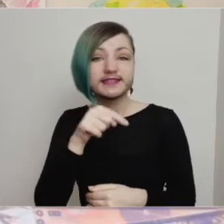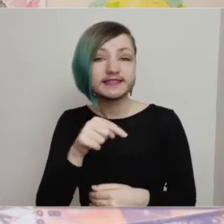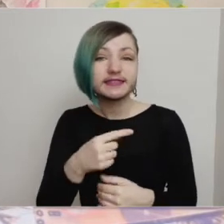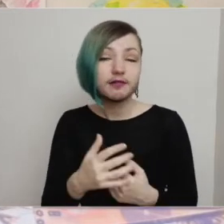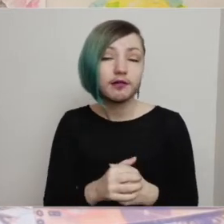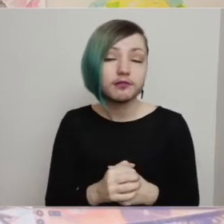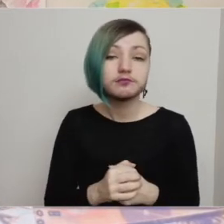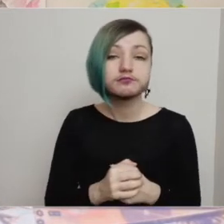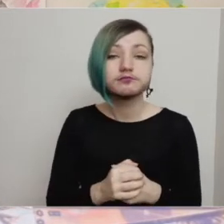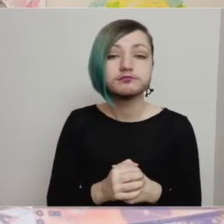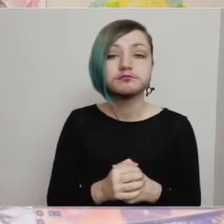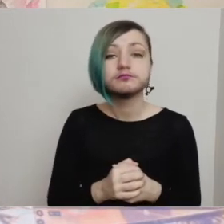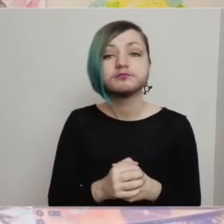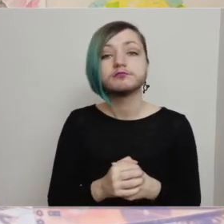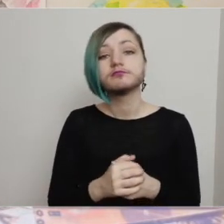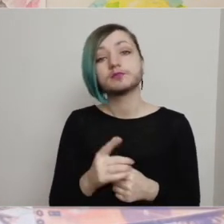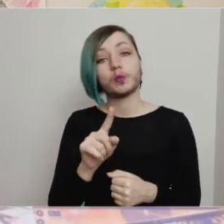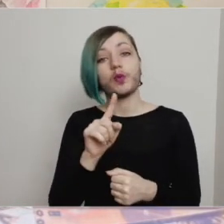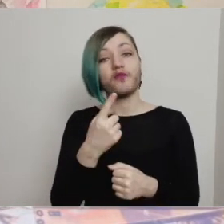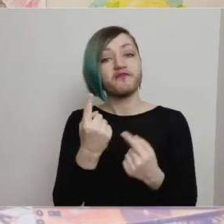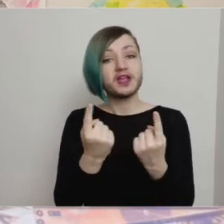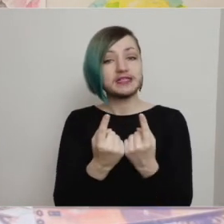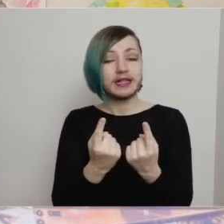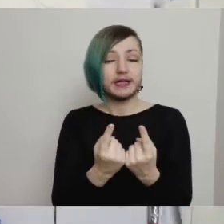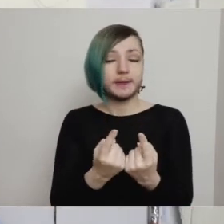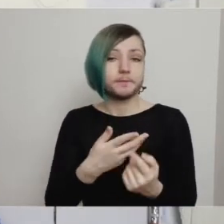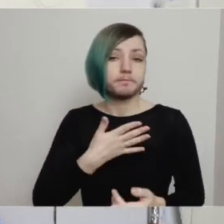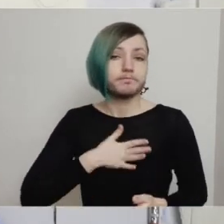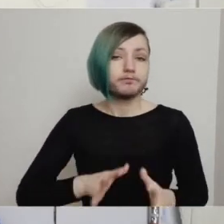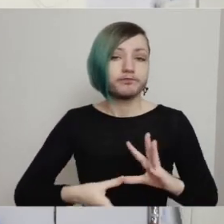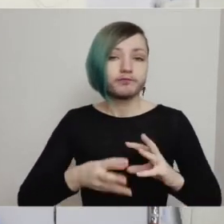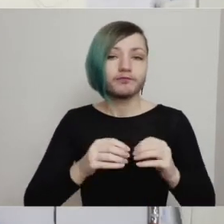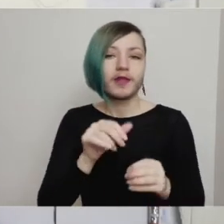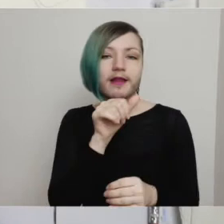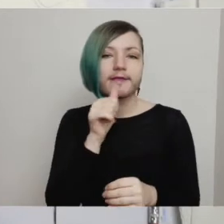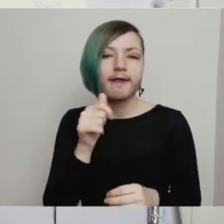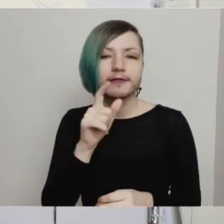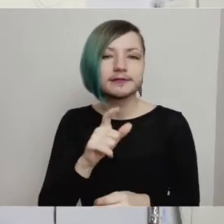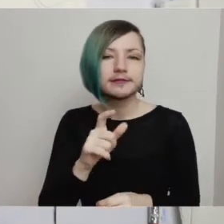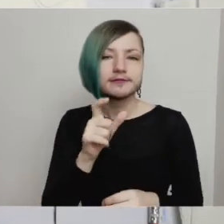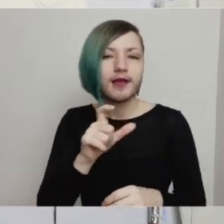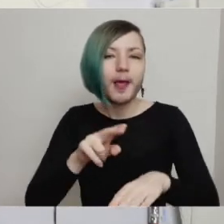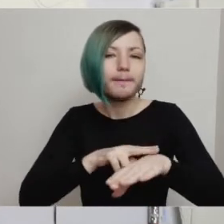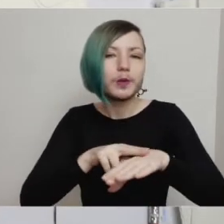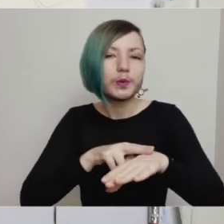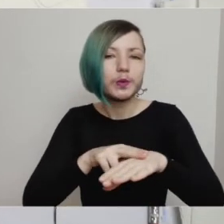now first of all I just want to make a nice kind of blue color for these salt pans